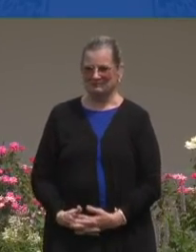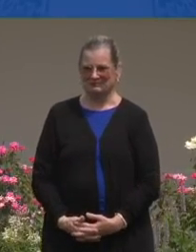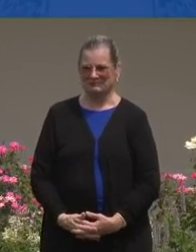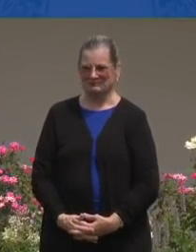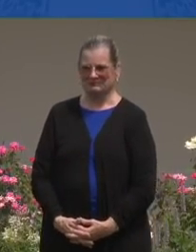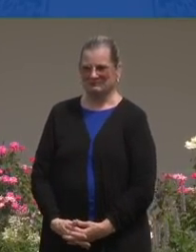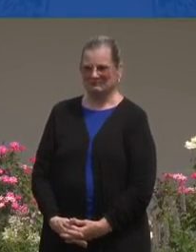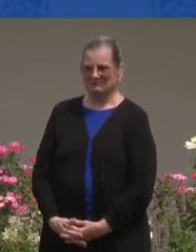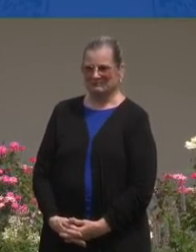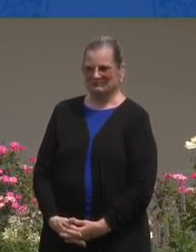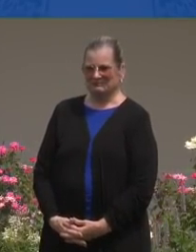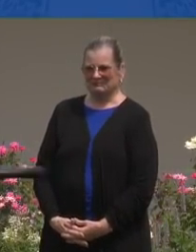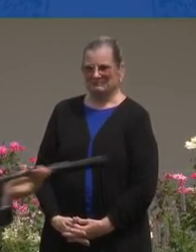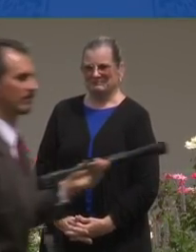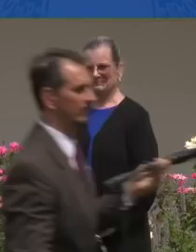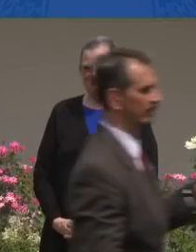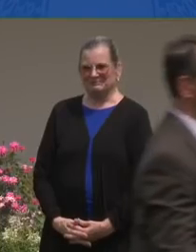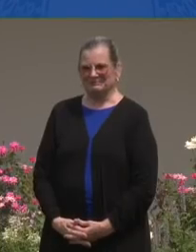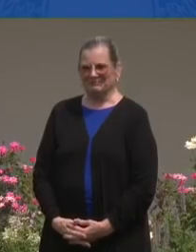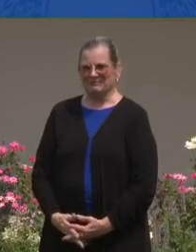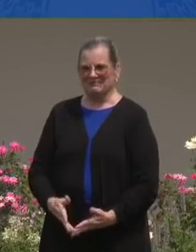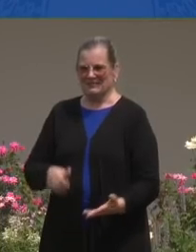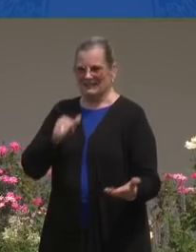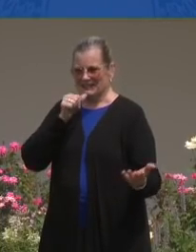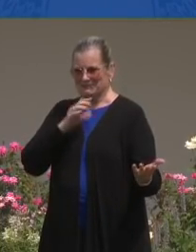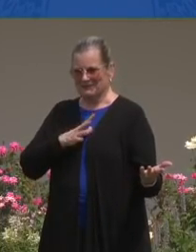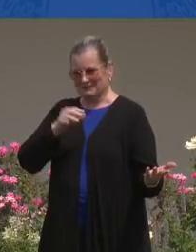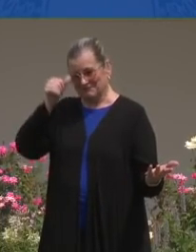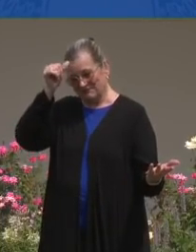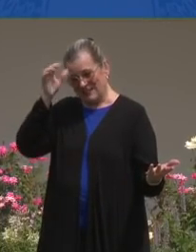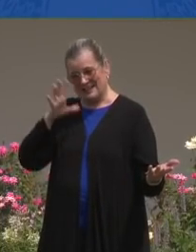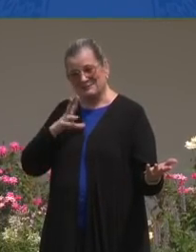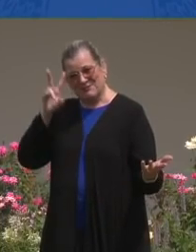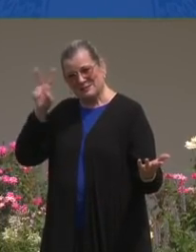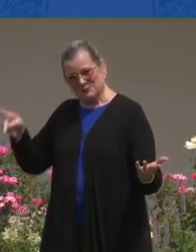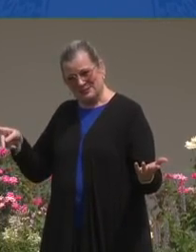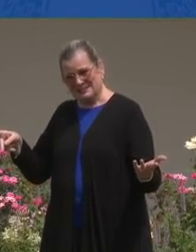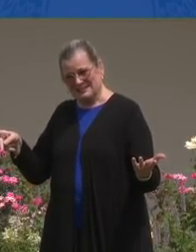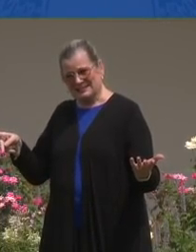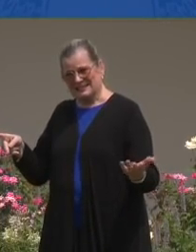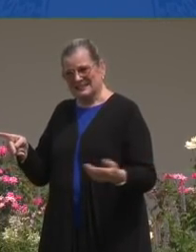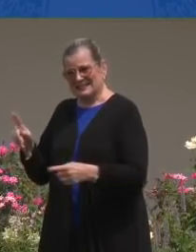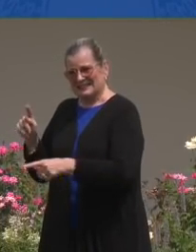The President: Madam Vice President Tyree, you're an inspiration.